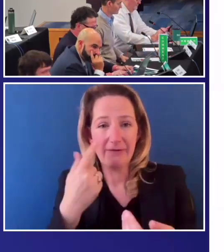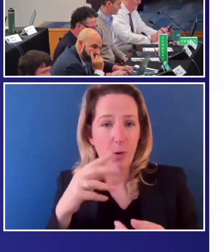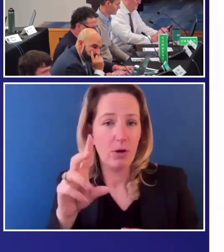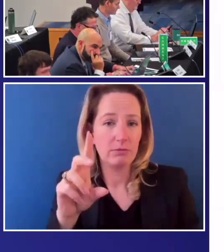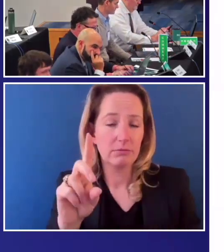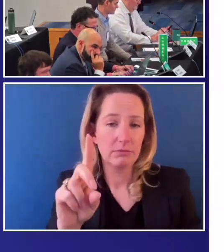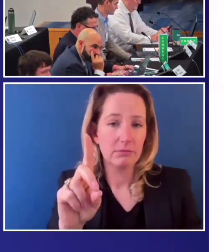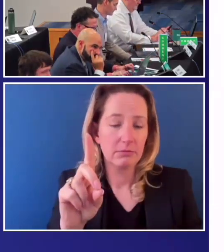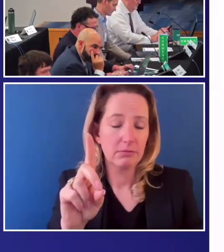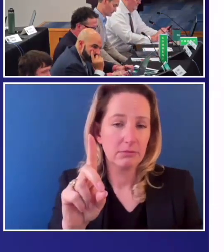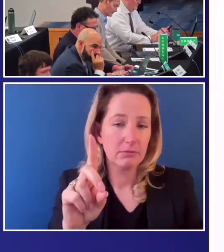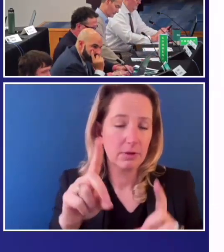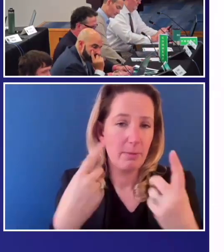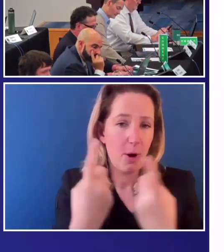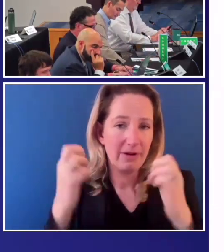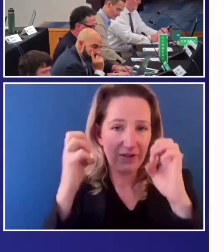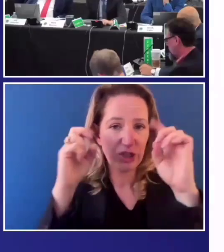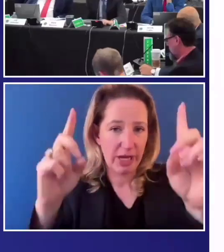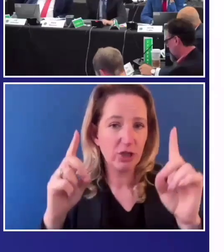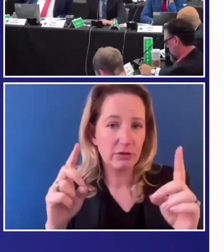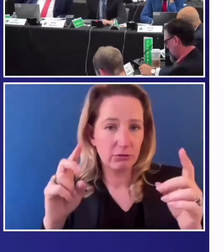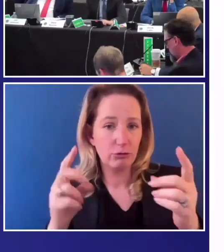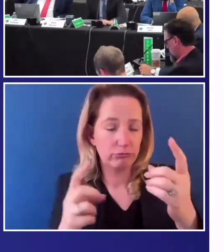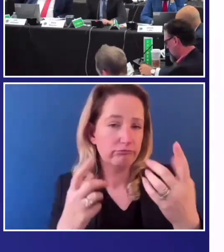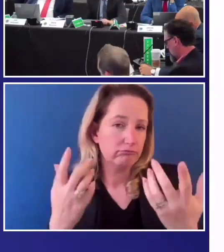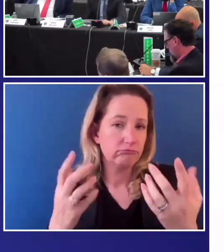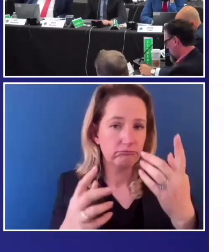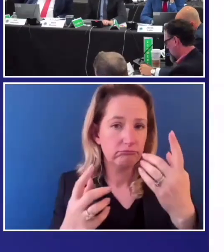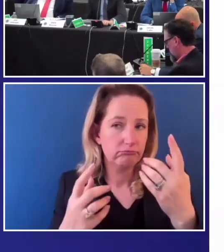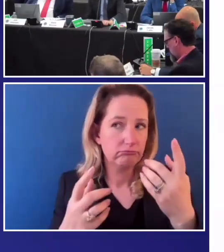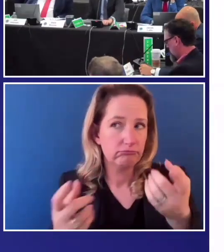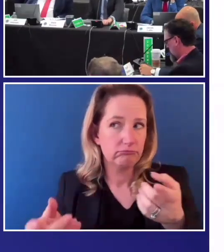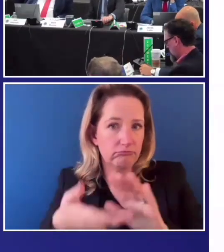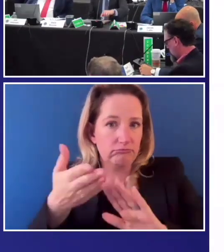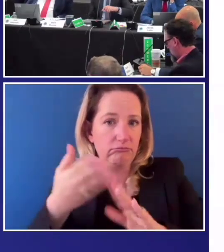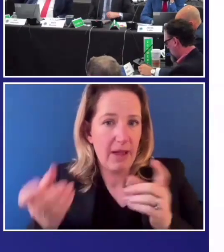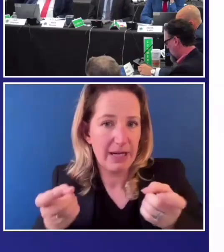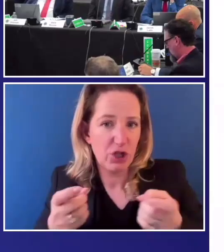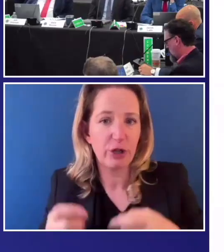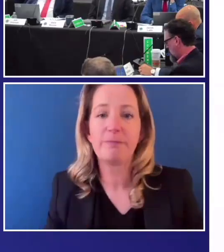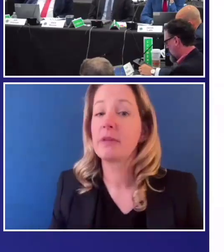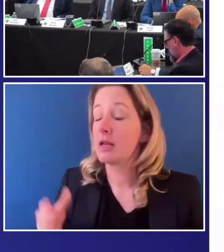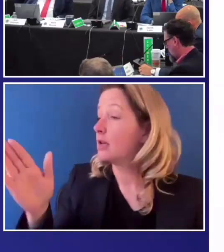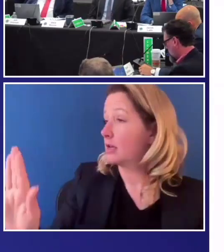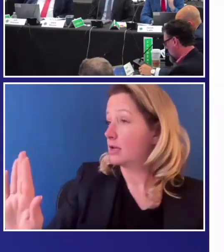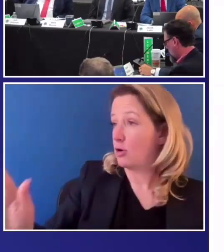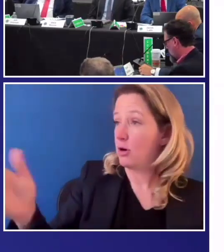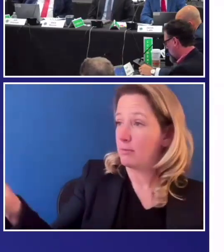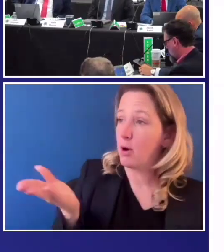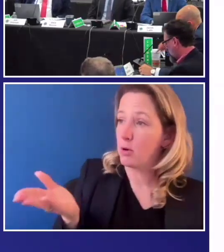If, if that -- if you want to submit that proposal, we can certainly take a look at it. Thank you, Aaron. Thank you, Dave. David?